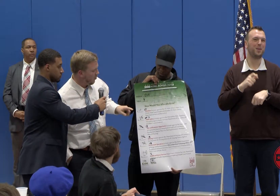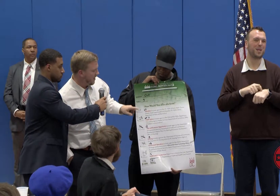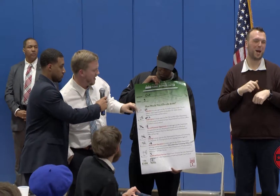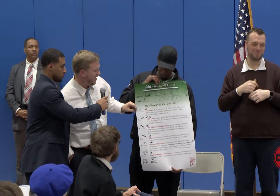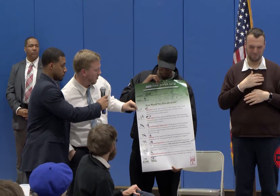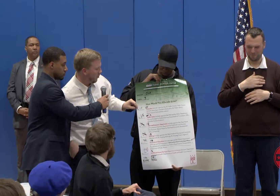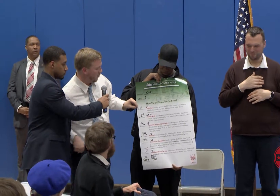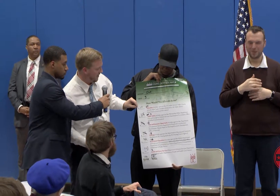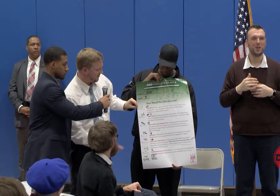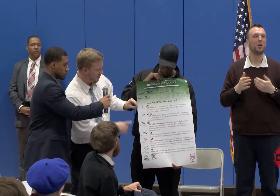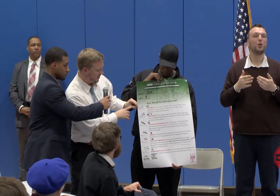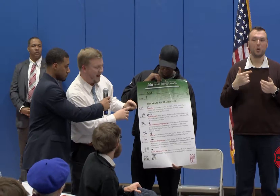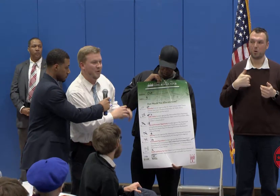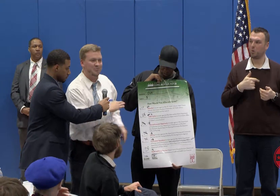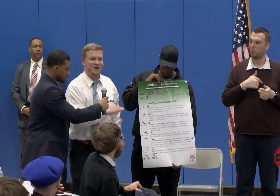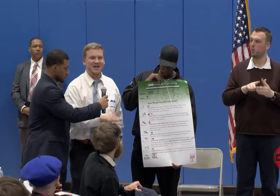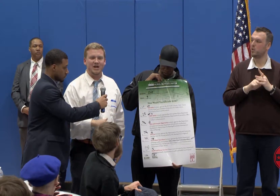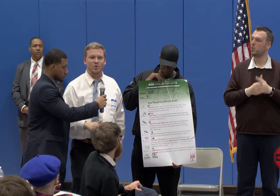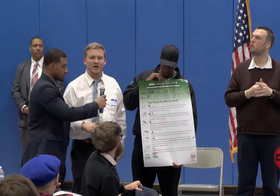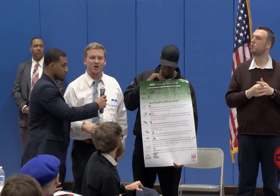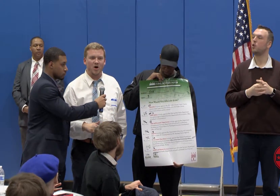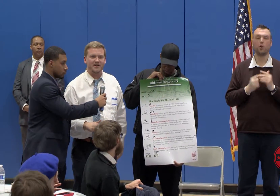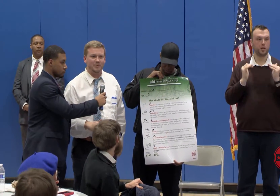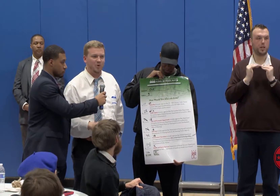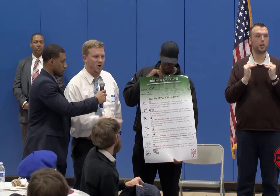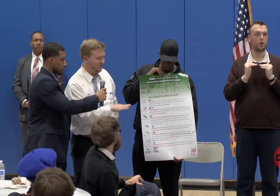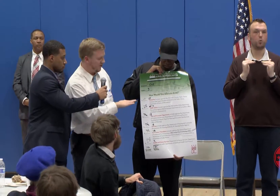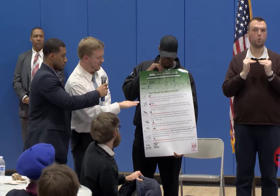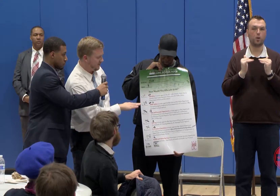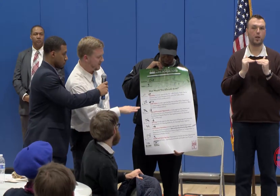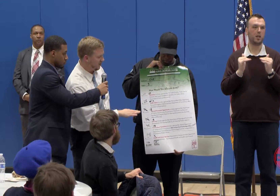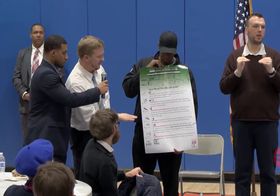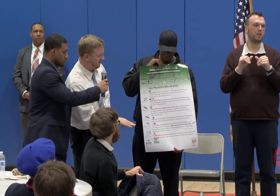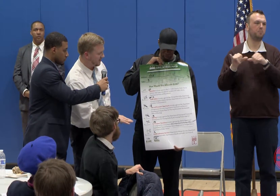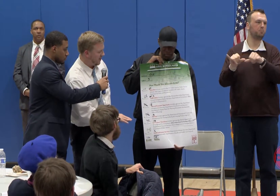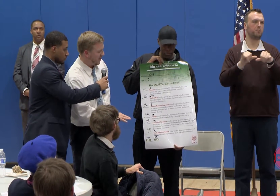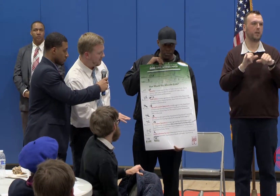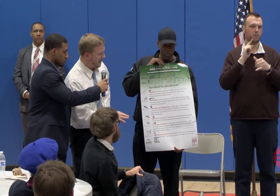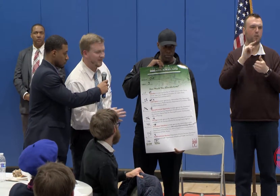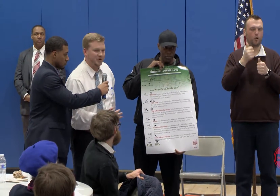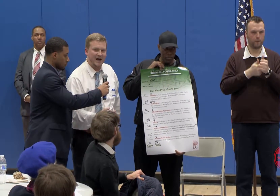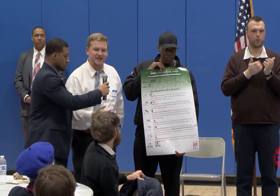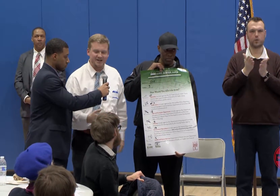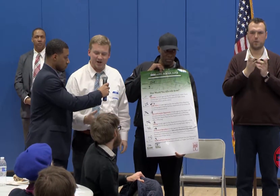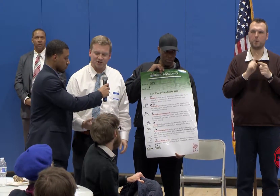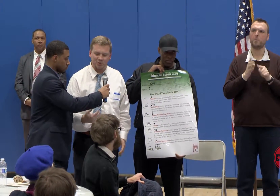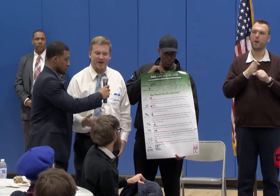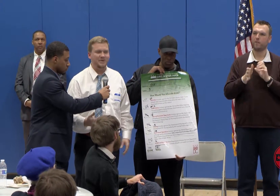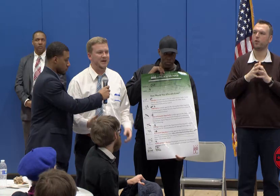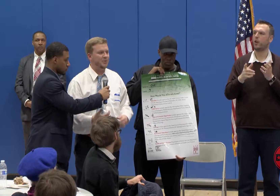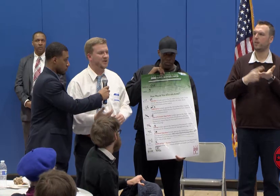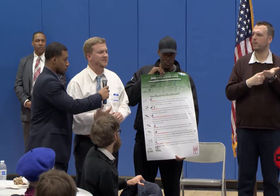SO WE HERE, WE STARTED OUT PRETTY EQUALLY ACROSS THE BOARD FOR EVERY SERVICE BUT AFTER A LOT OF DISCUSSION WE HAD PEOPLE